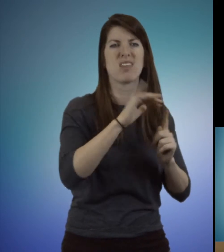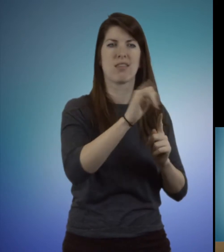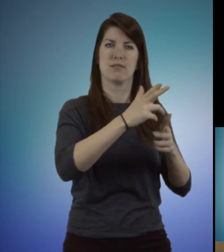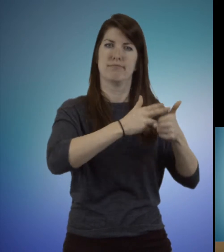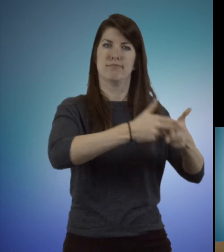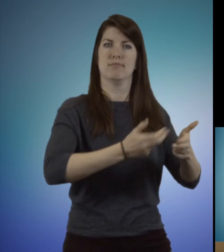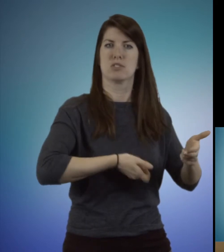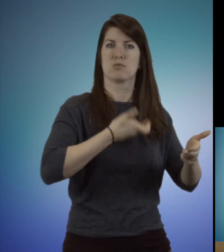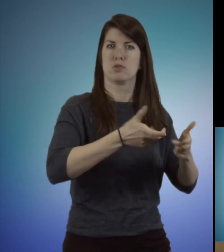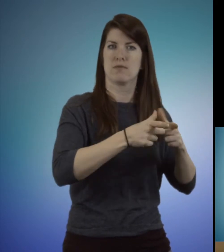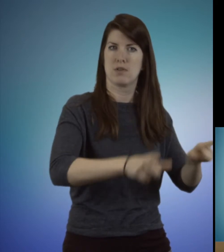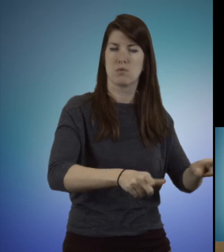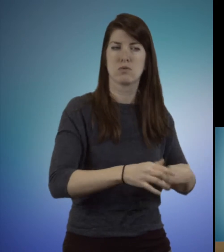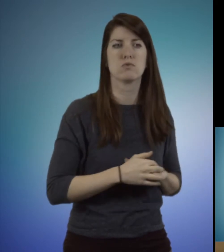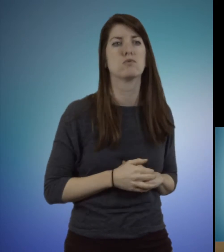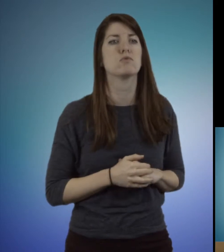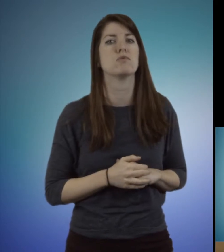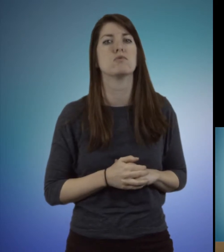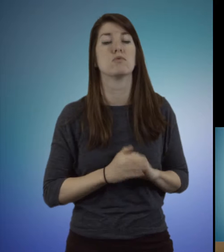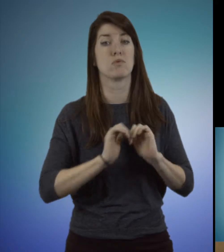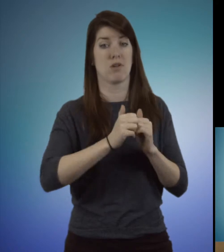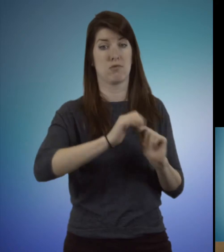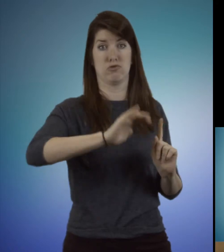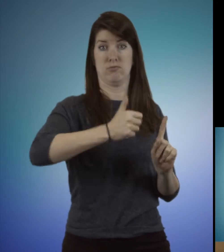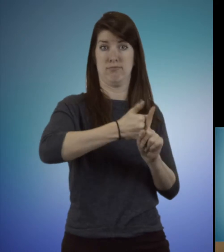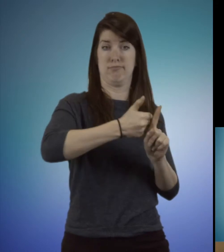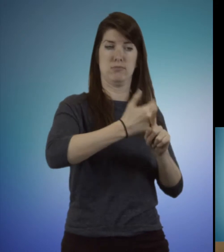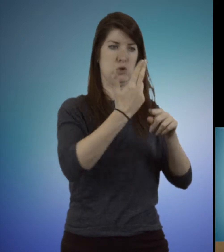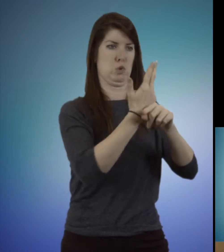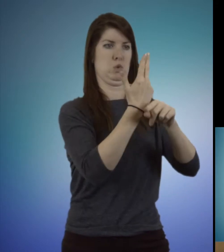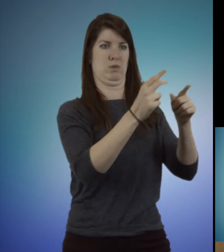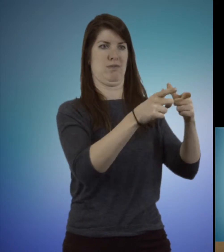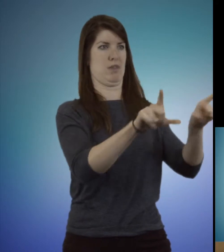So any way that a child uses language is considered expressive language.